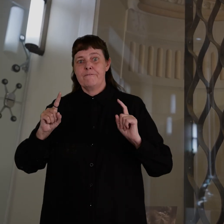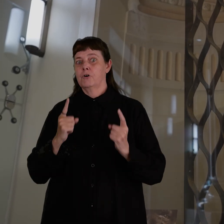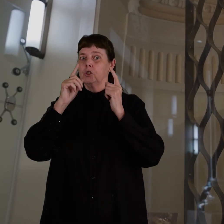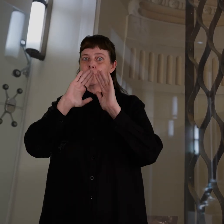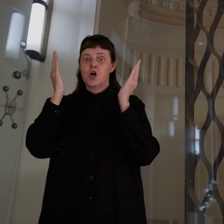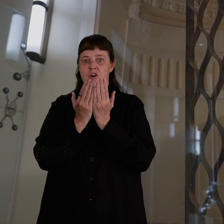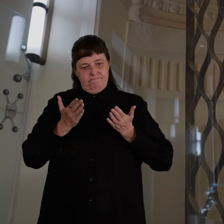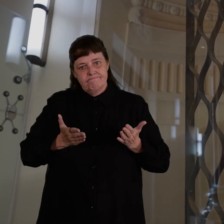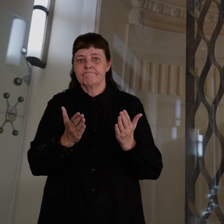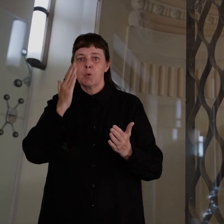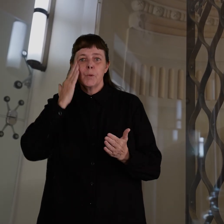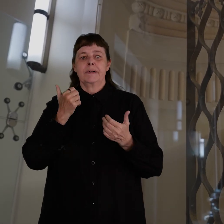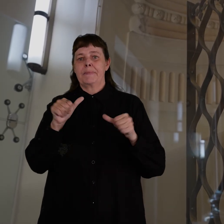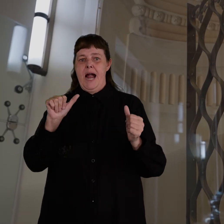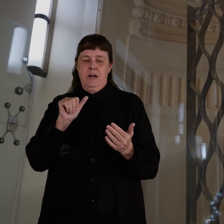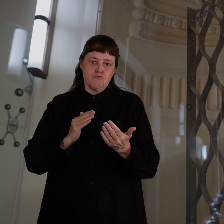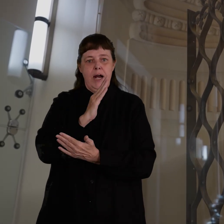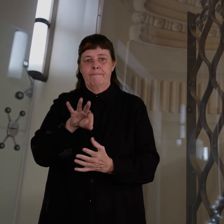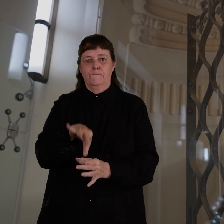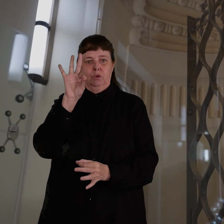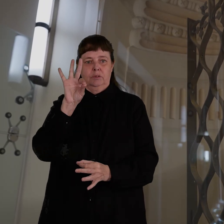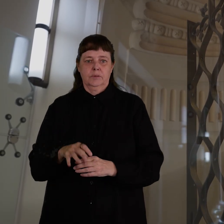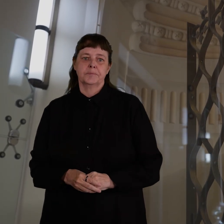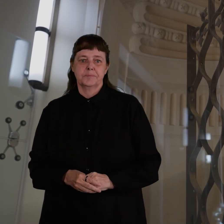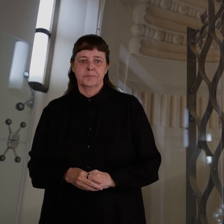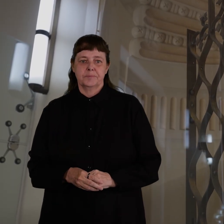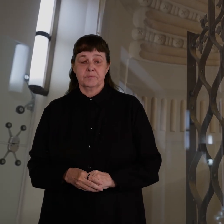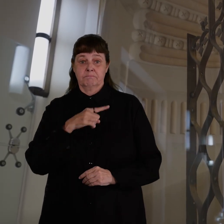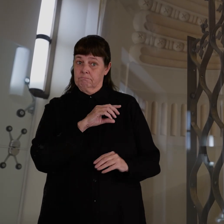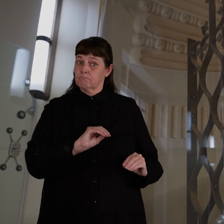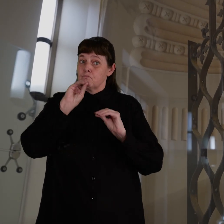She moved to the UK to help campaign for women's voting rights in the UK,